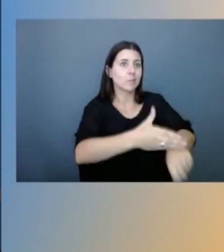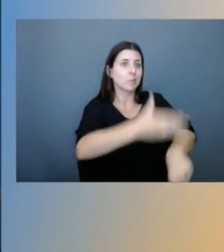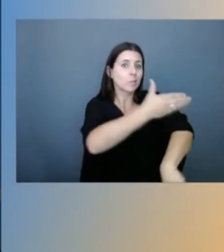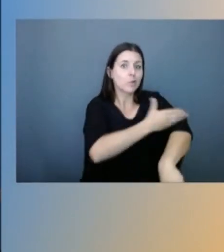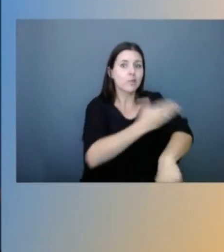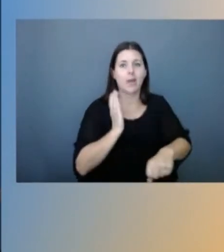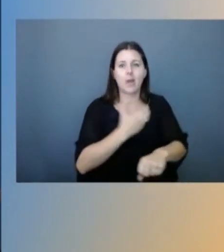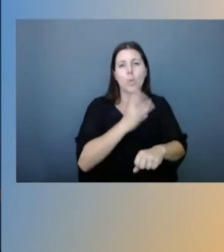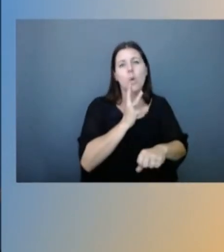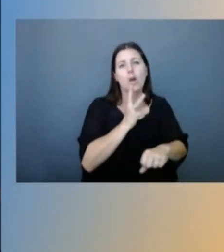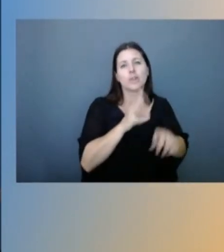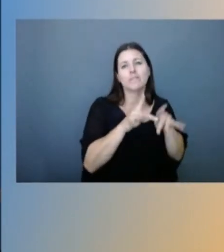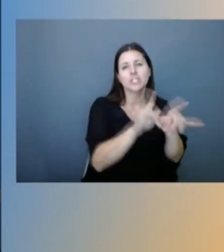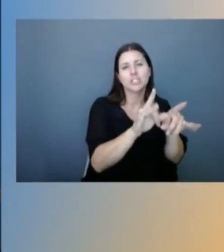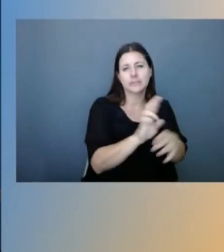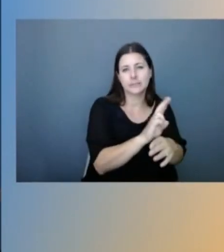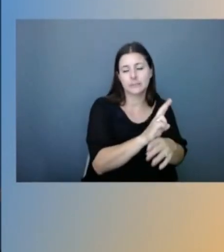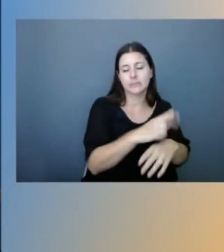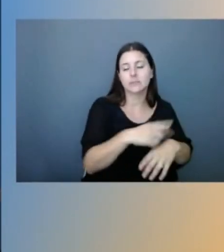One of the things which comes to my mind right now